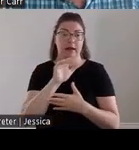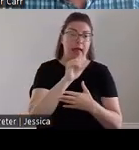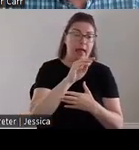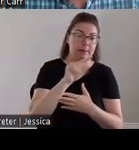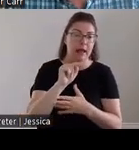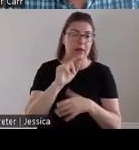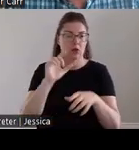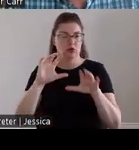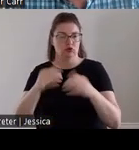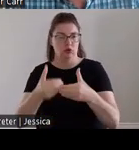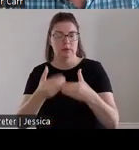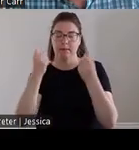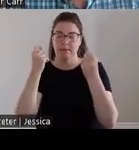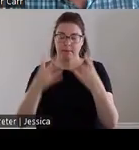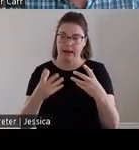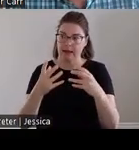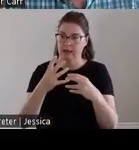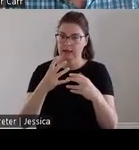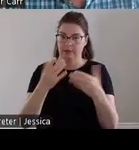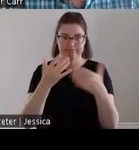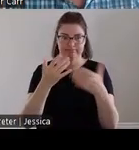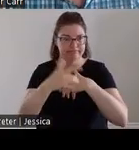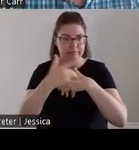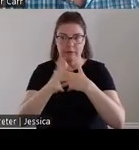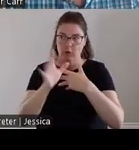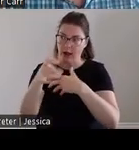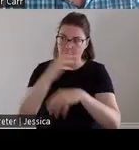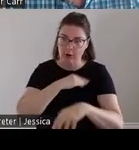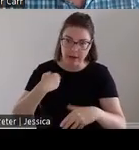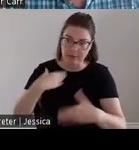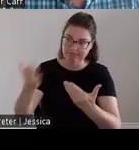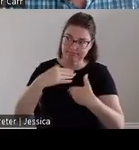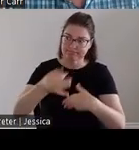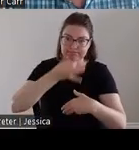We have lots of room for new members, particularly those with expertise in